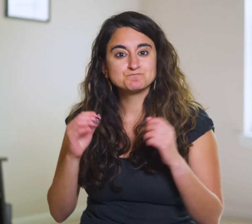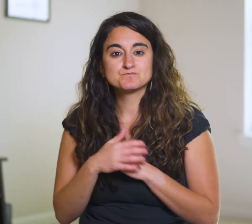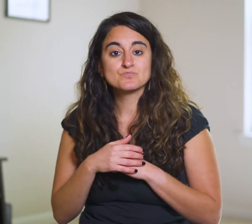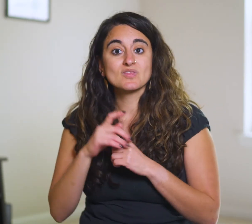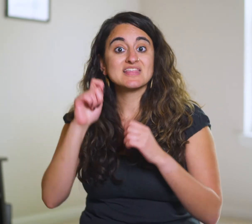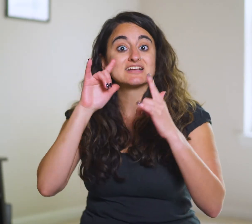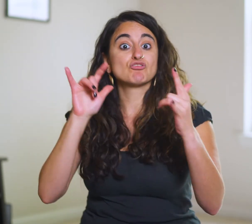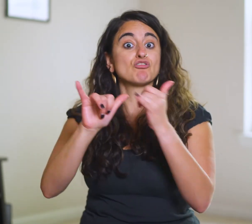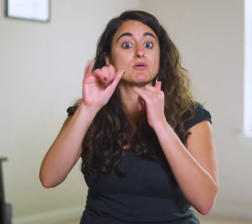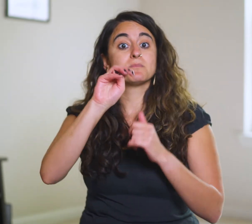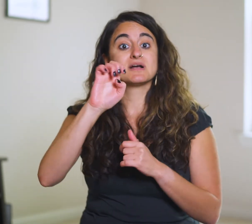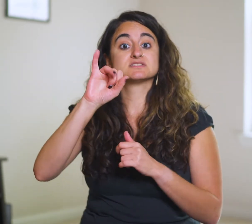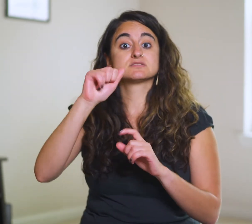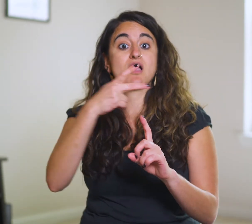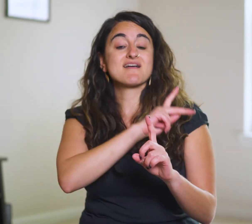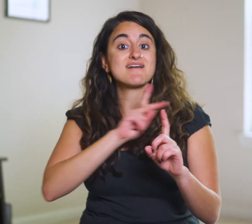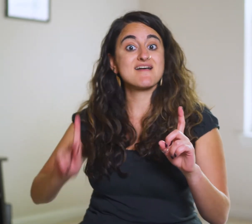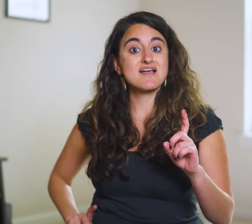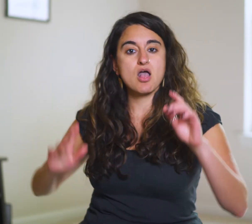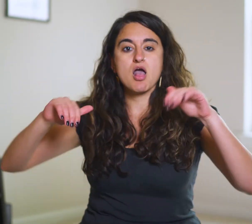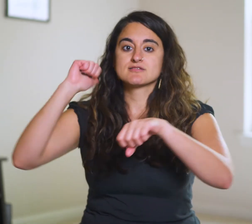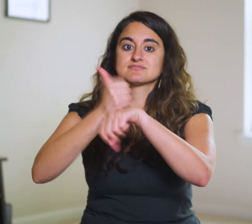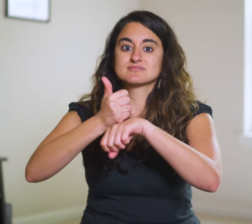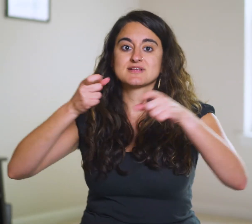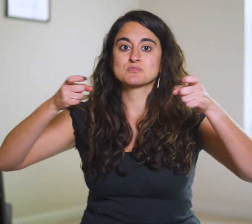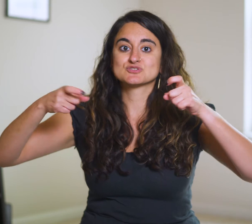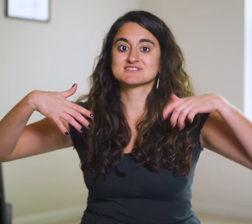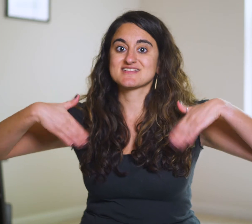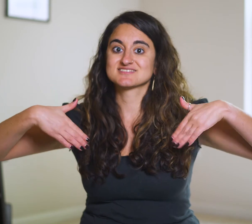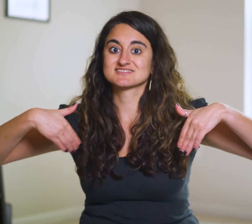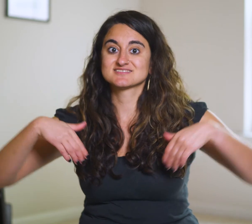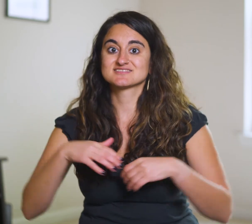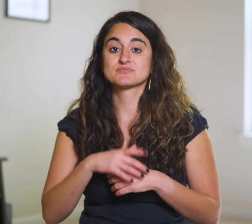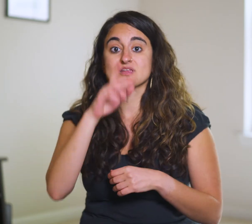And the eternal Messiah-King hasn’t established His reign on earth yet.